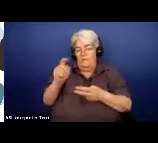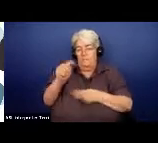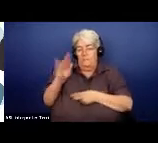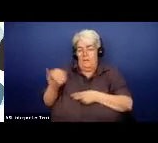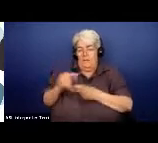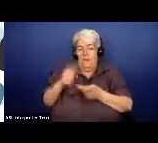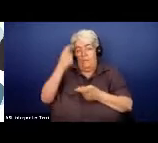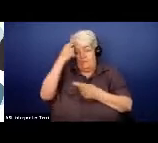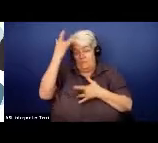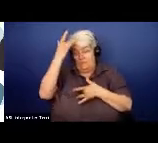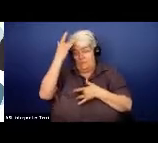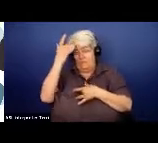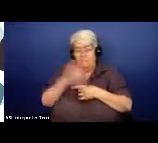and mental health disabilities.